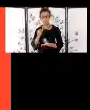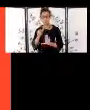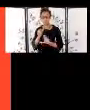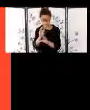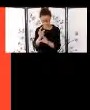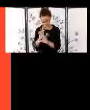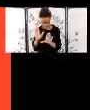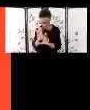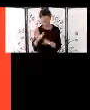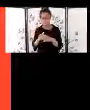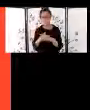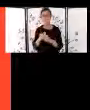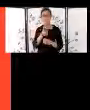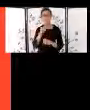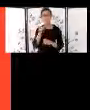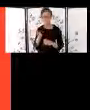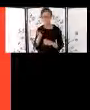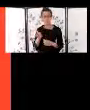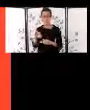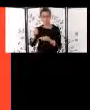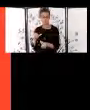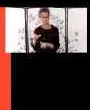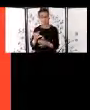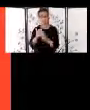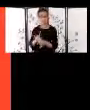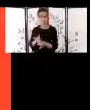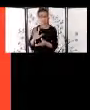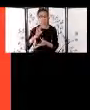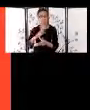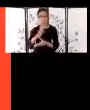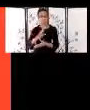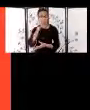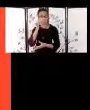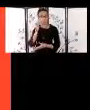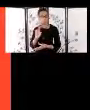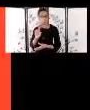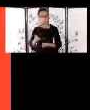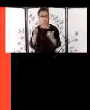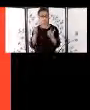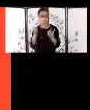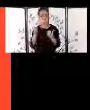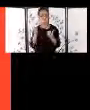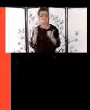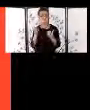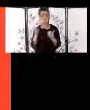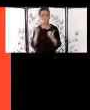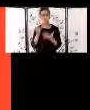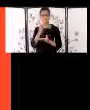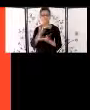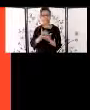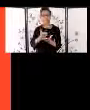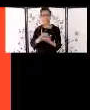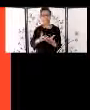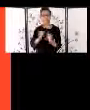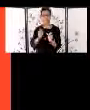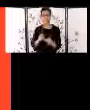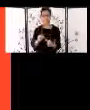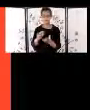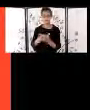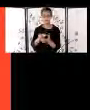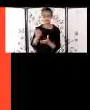related to your primary residence, and expenses which can be reimbursed, cannot be deducted.